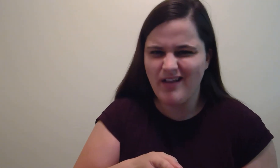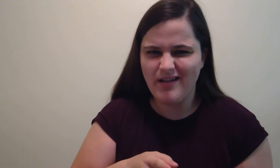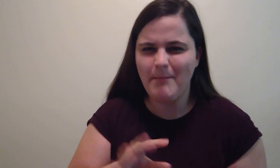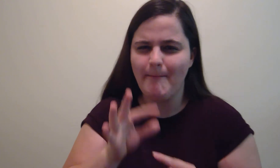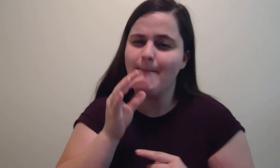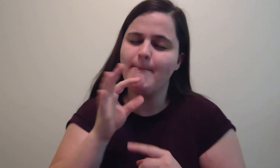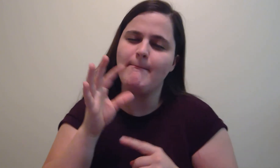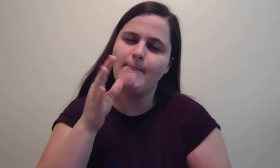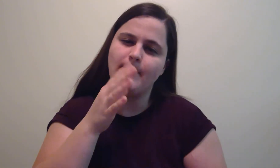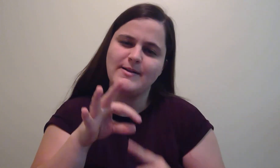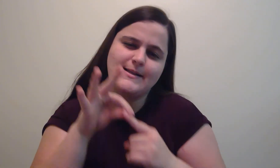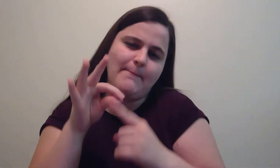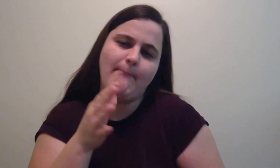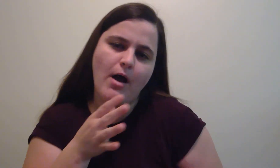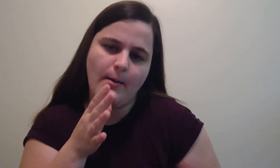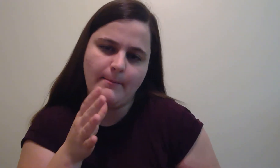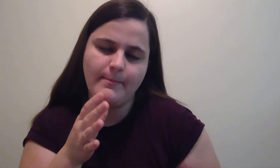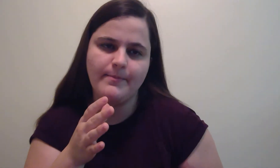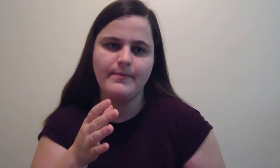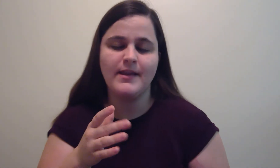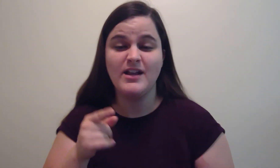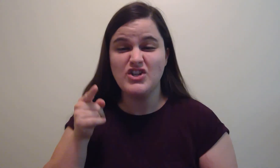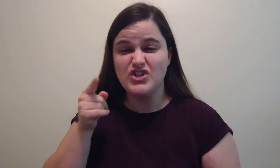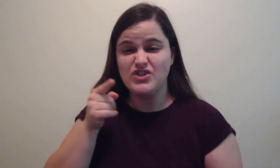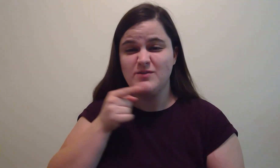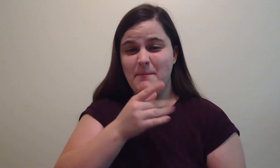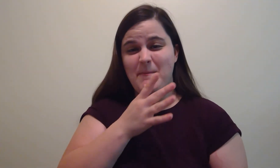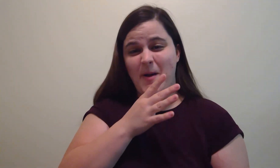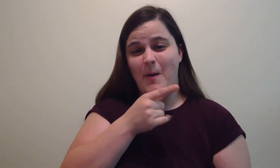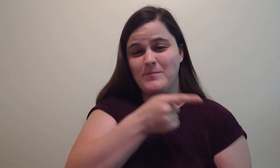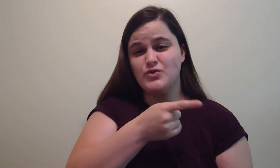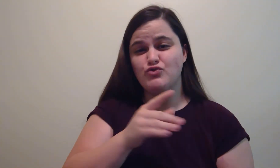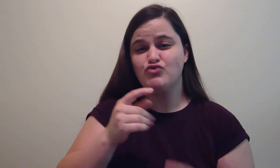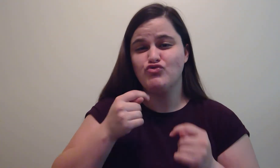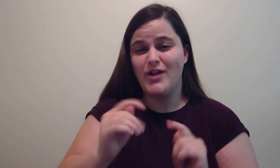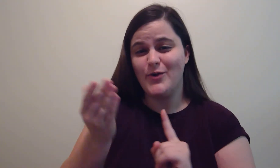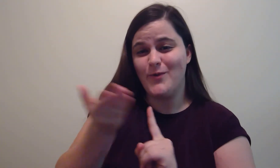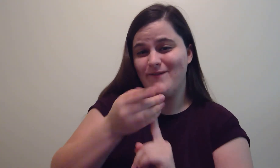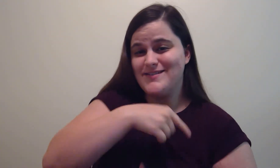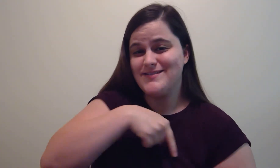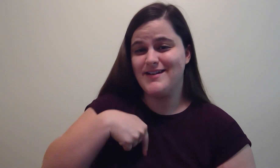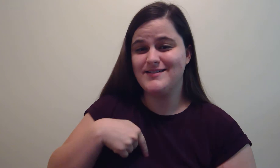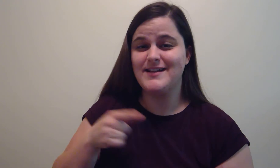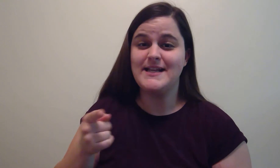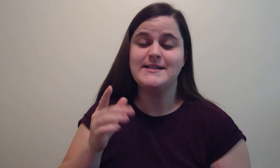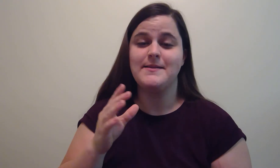Except for my mom, of course. Even though she spent the past year-and-a-half trying to convince us he's a great